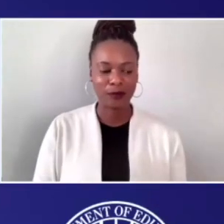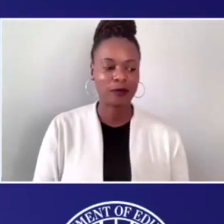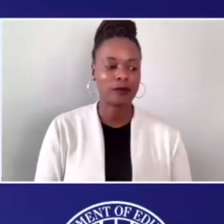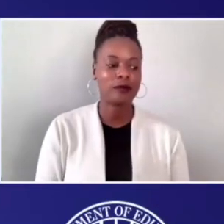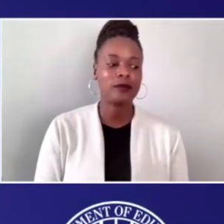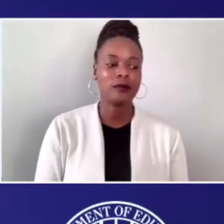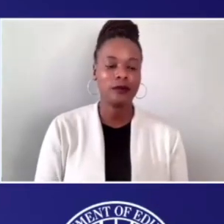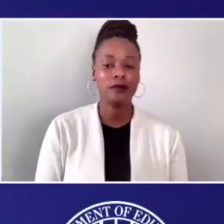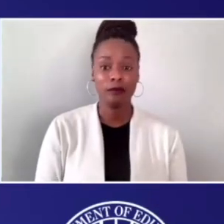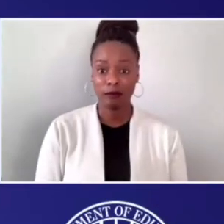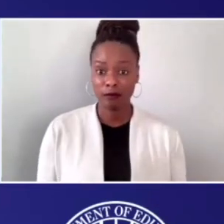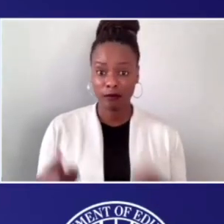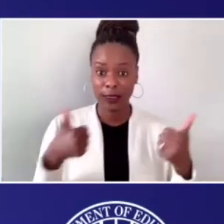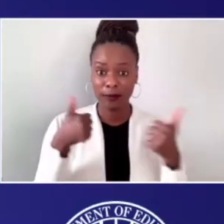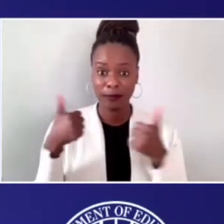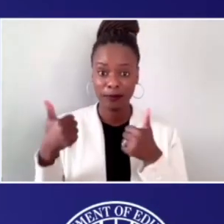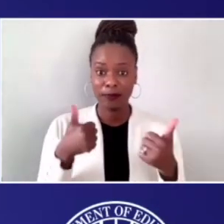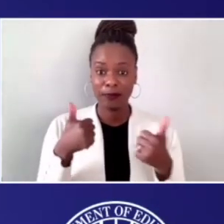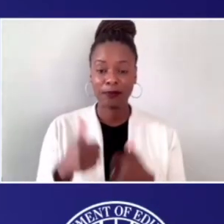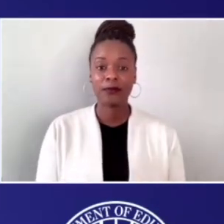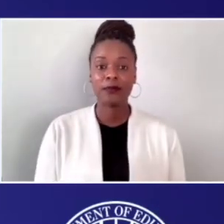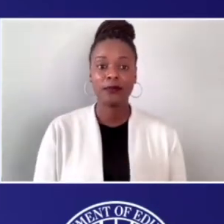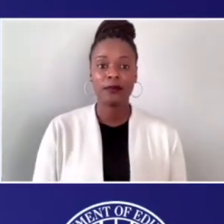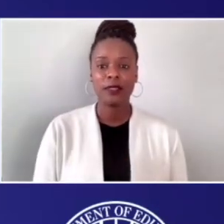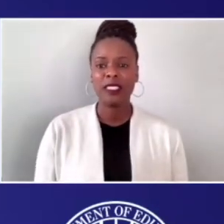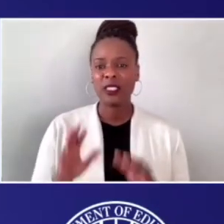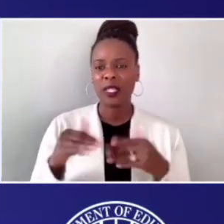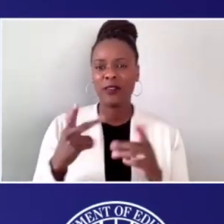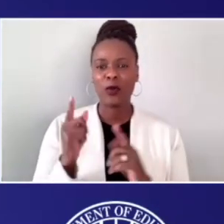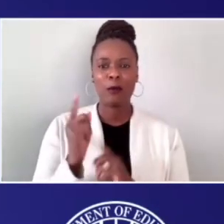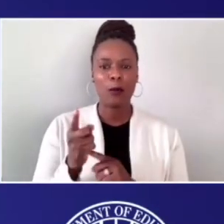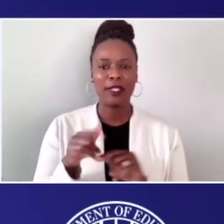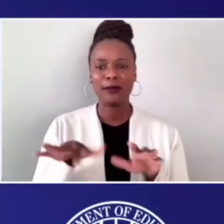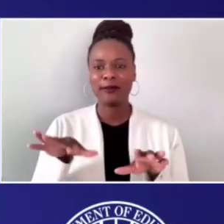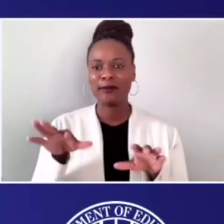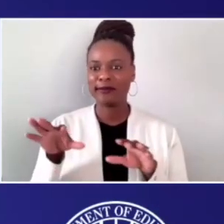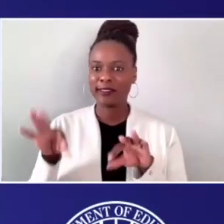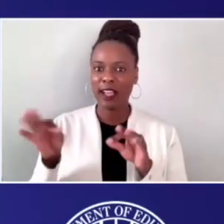Okay, so we'll give you a second to get all those there before we start.